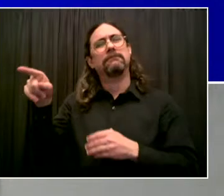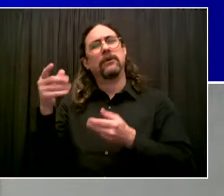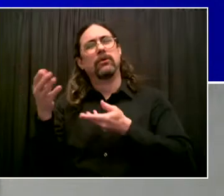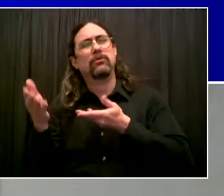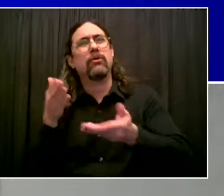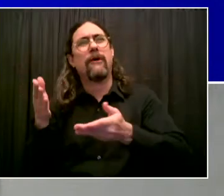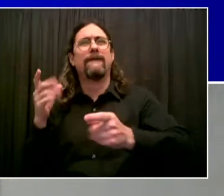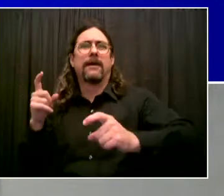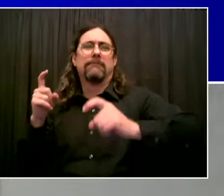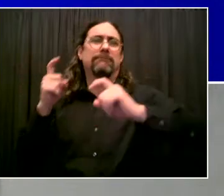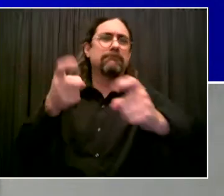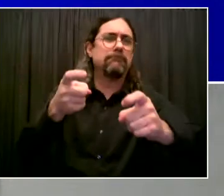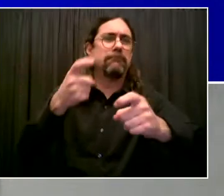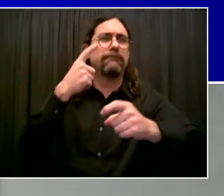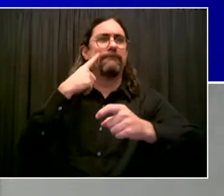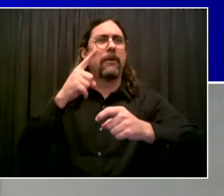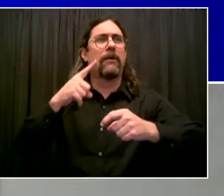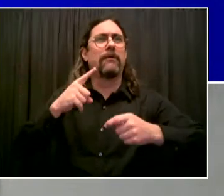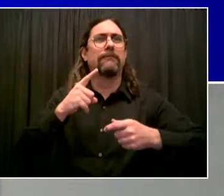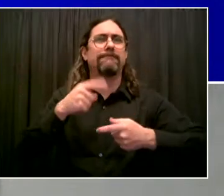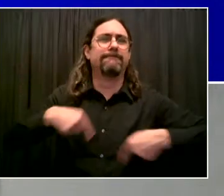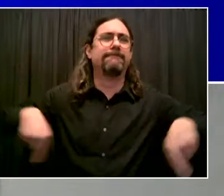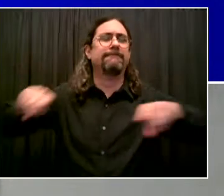YESTERDAY WE RENAMED DO YOU MUNICIPAL